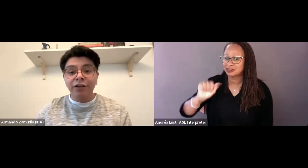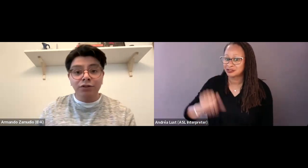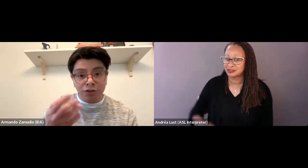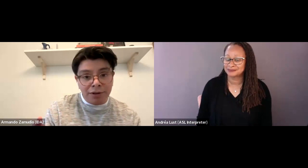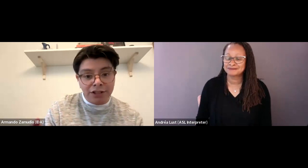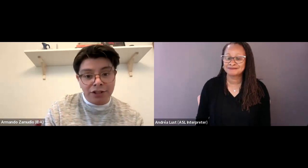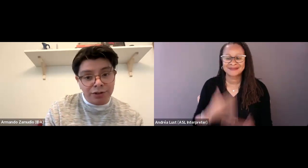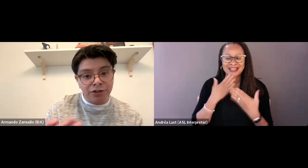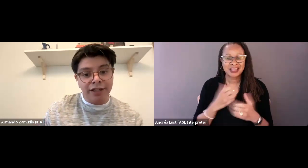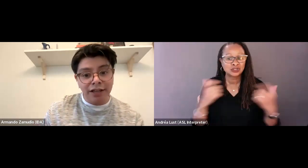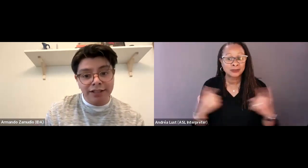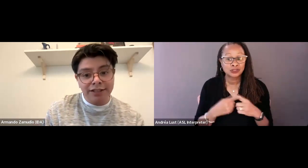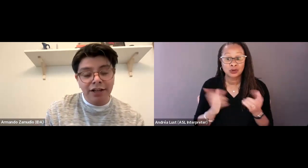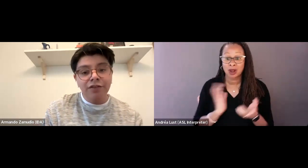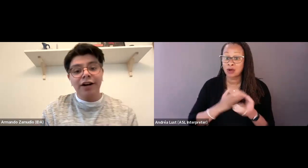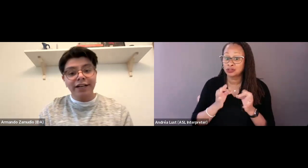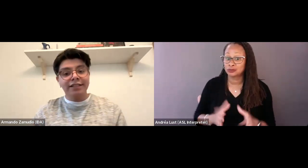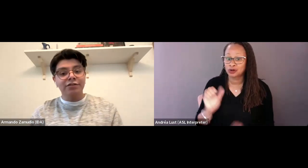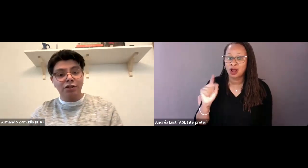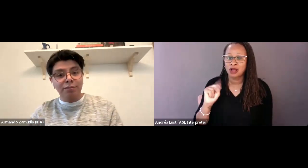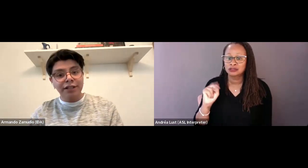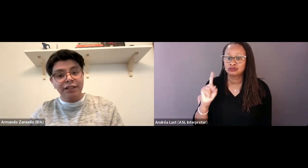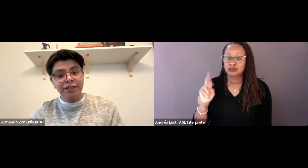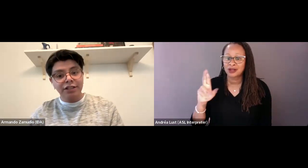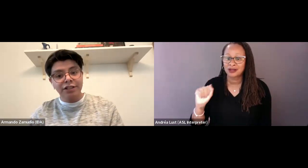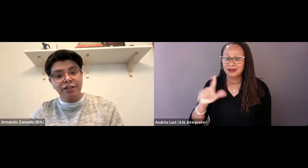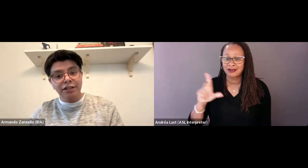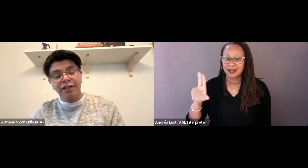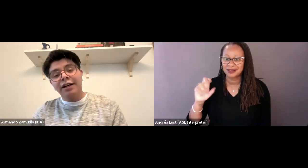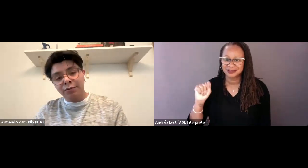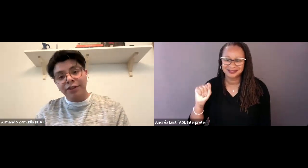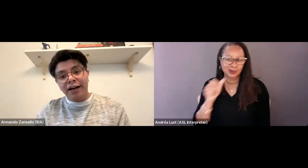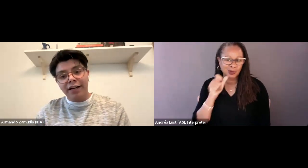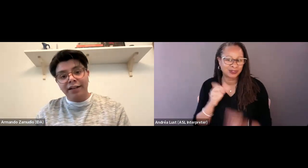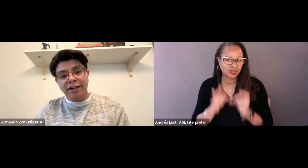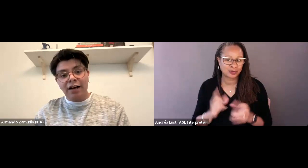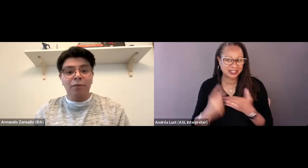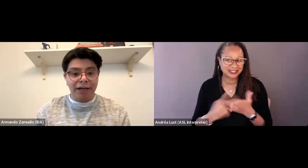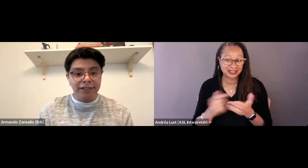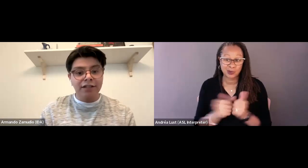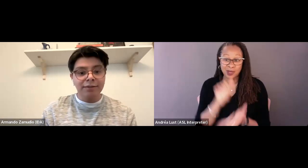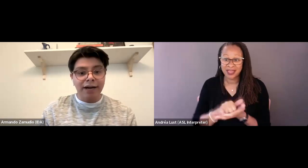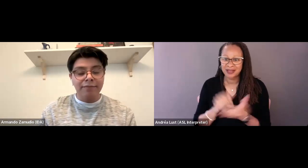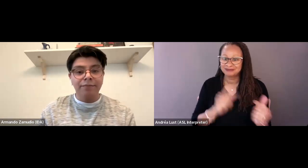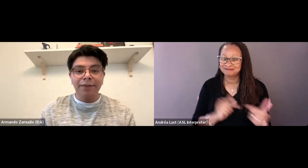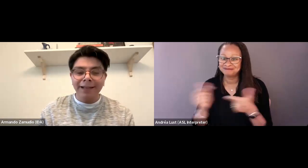Thank you so much to Andrea Lust for ASL interpreting this discussion. And with that, I will pass it on to Matt.